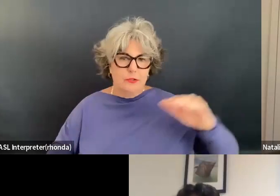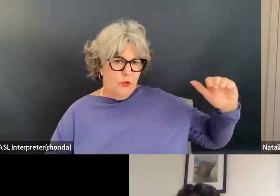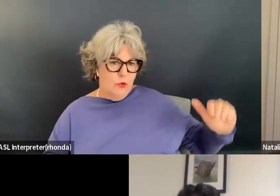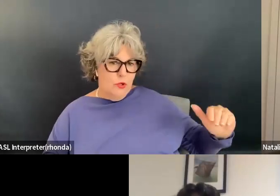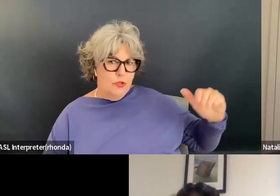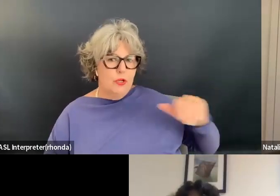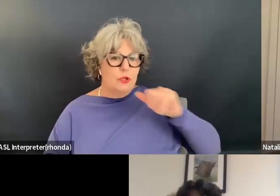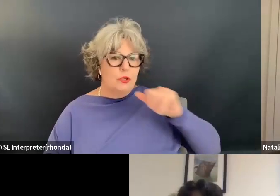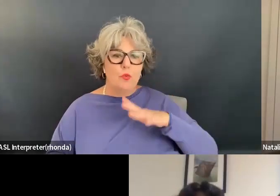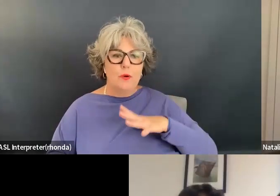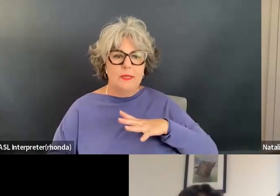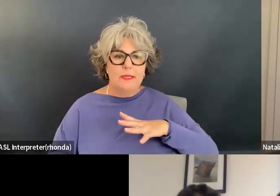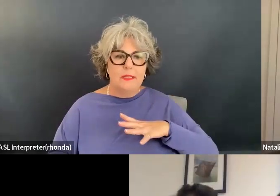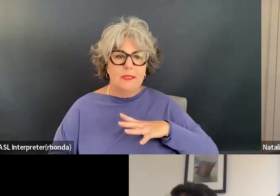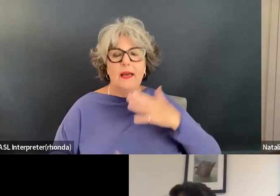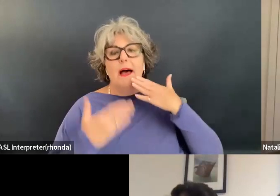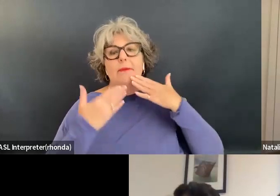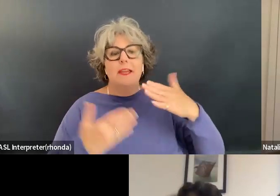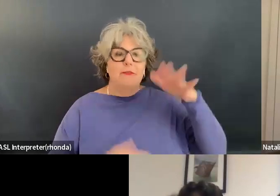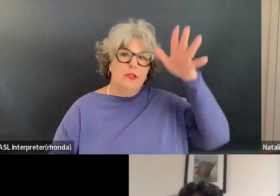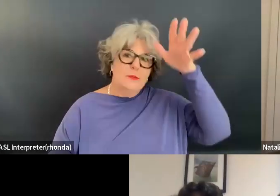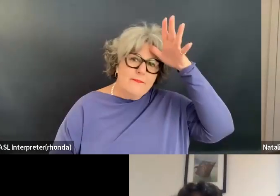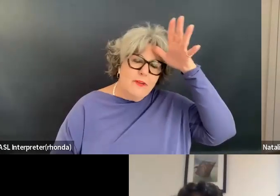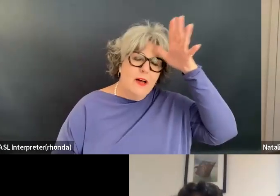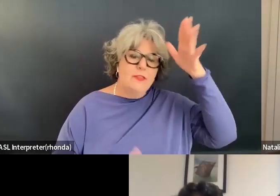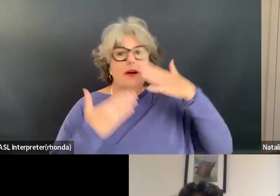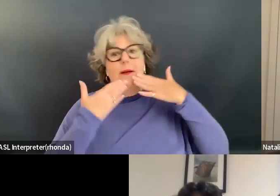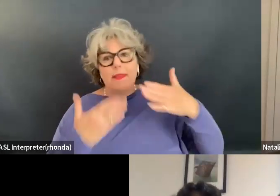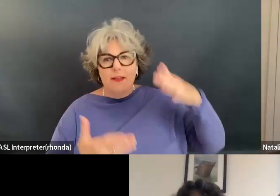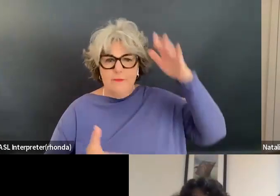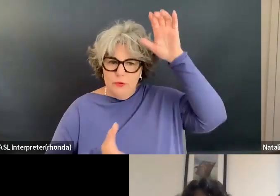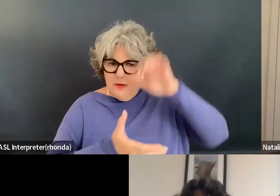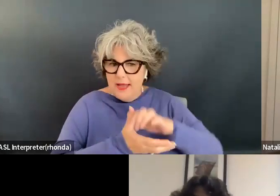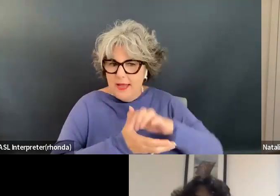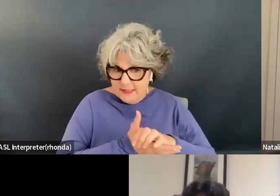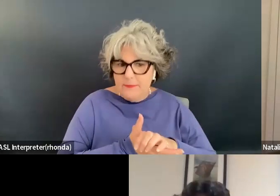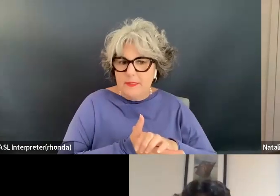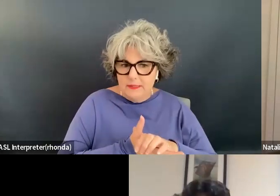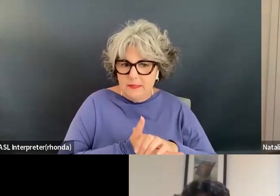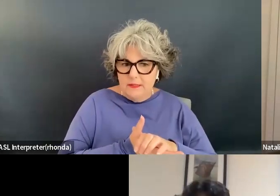is saying that I'm thankful to my father or to my husband that is protecting our family.